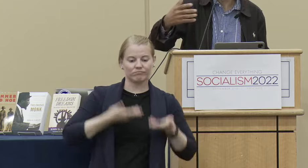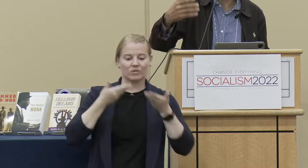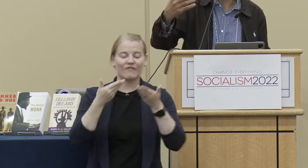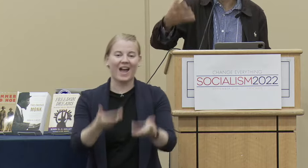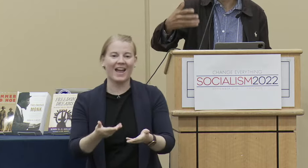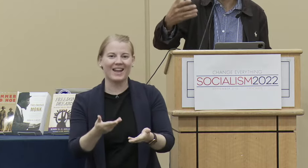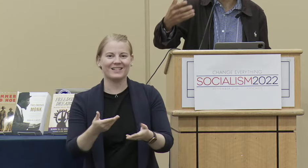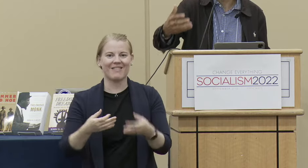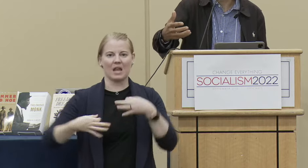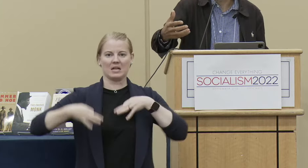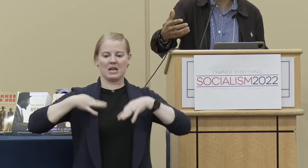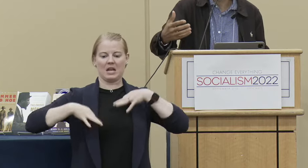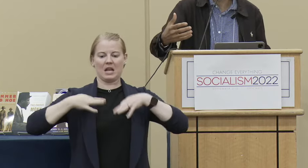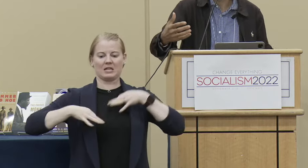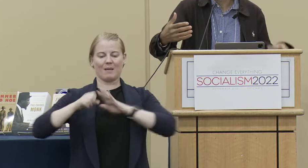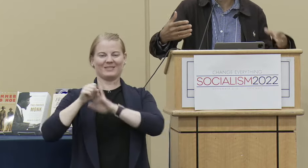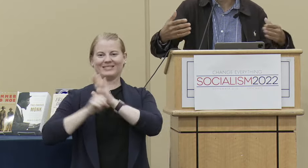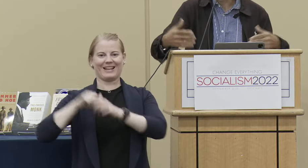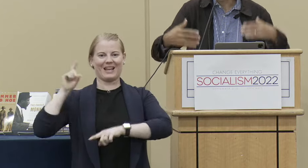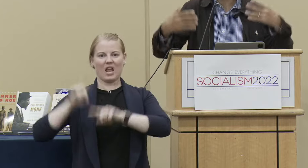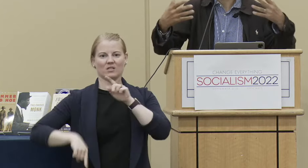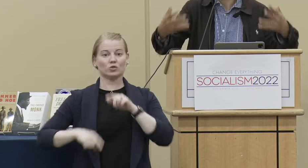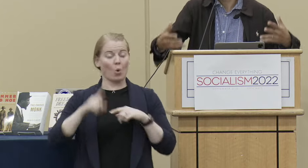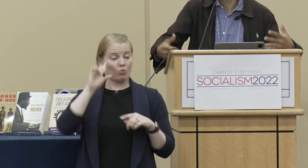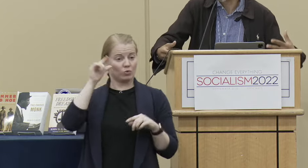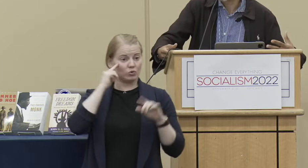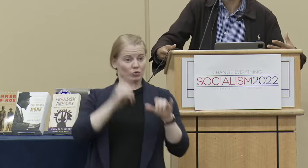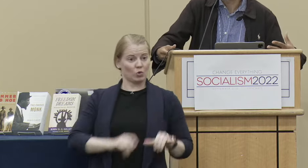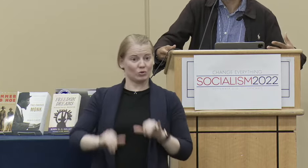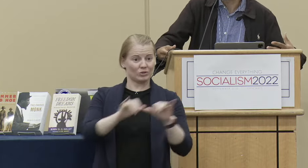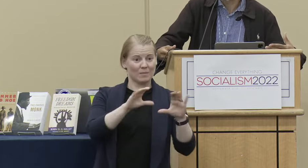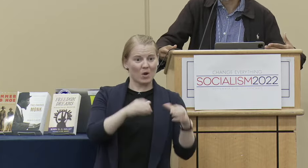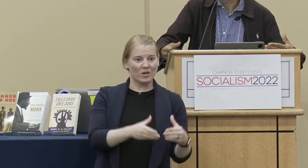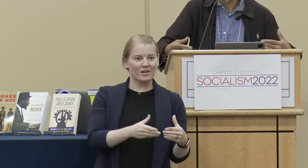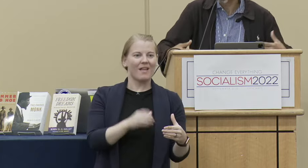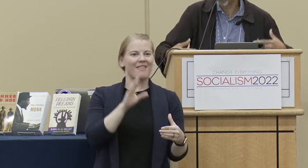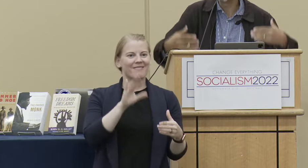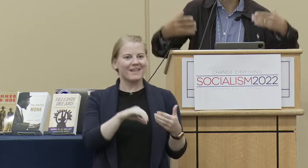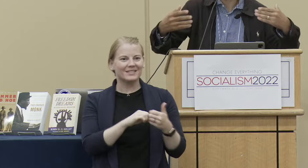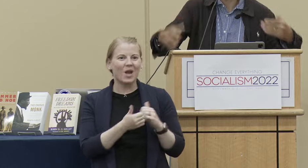what they can deliver that capitalist states cannot. I say